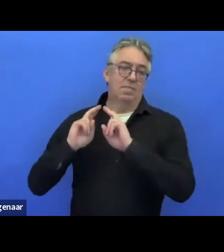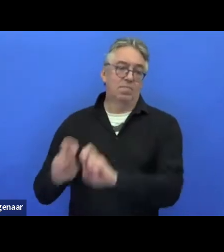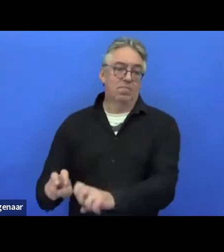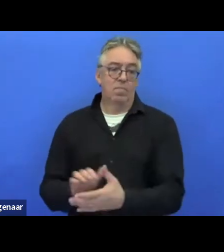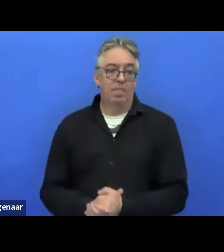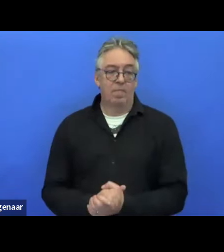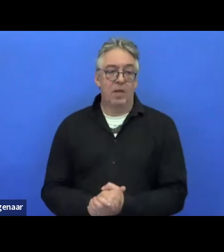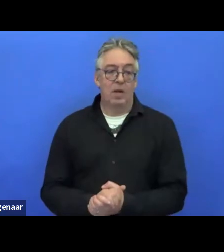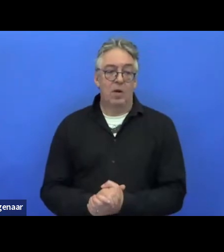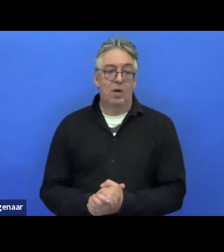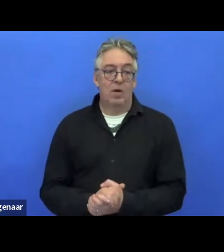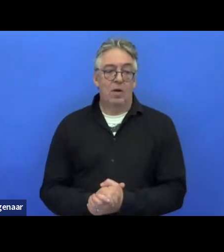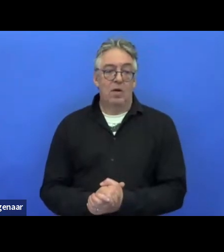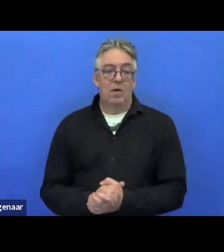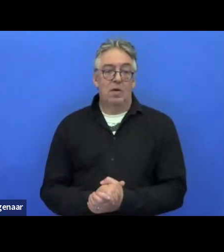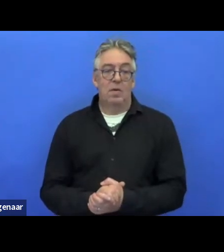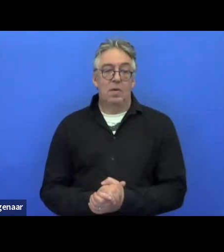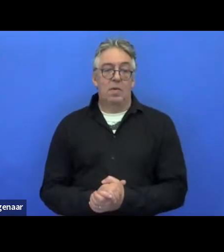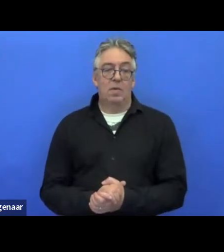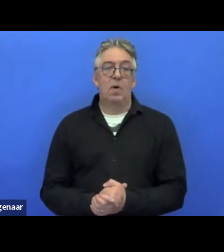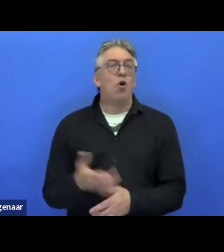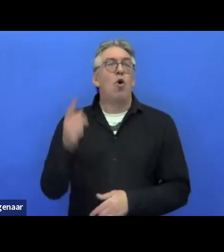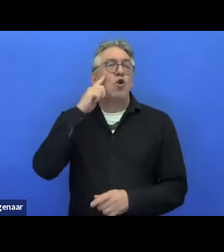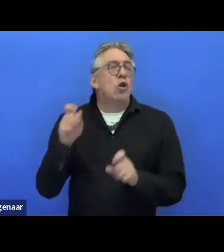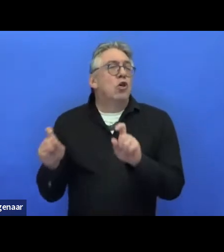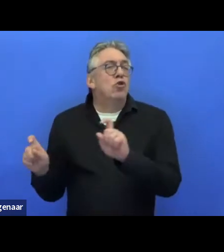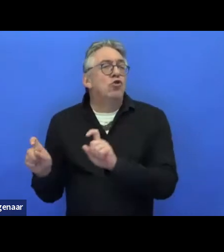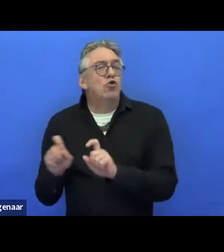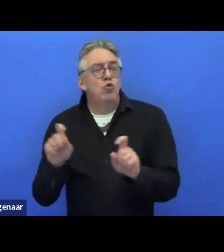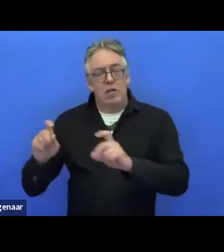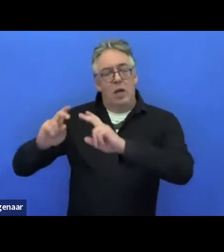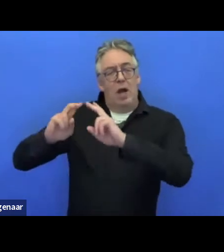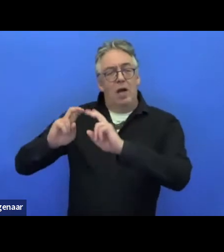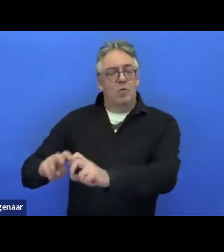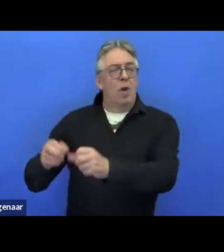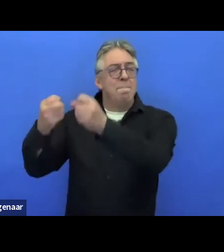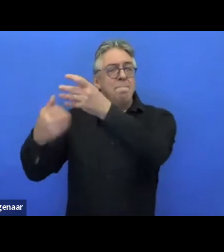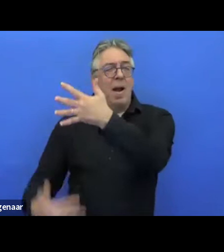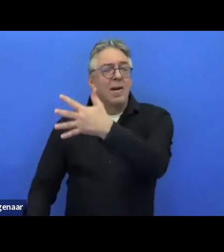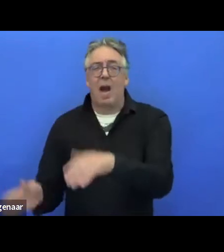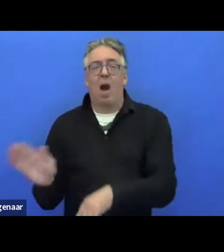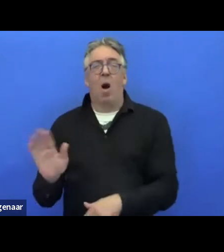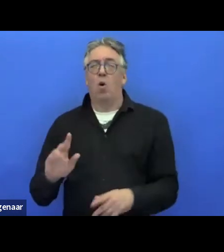and we never deny justice to whoever comes to us. There are some requirements, but if you have a complaint